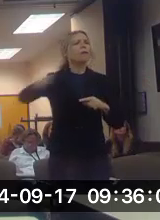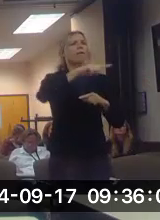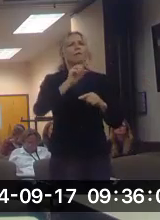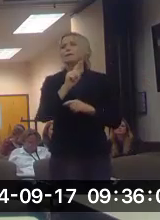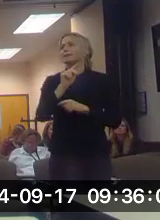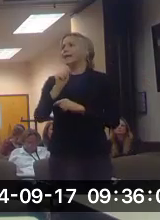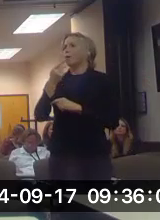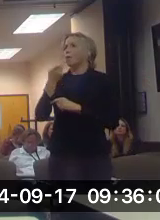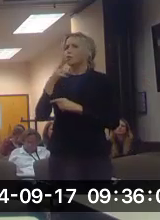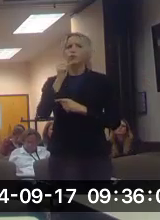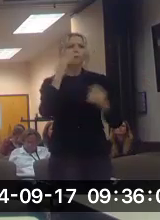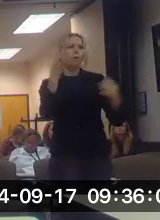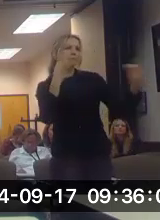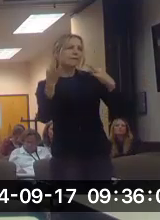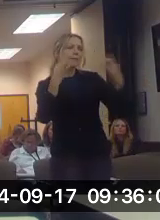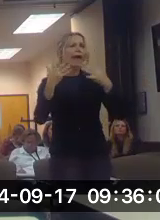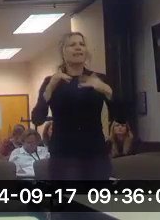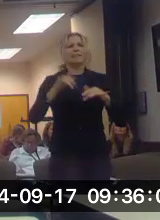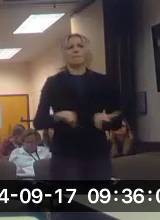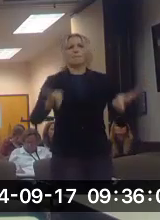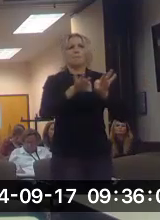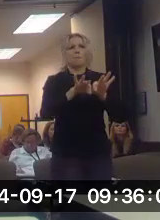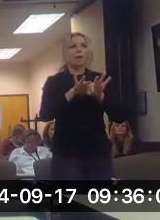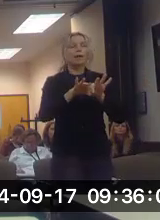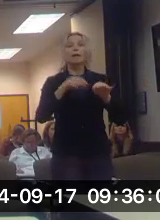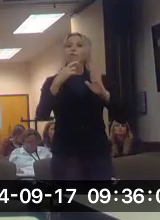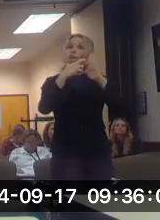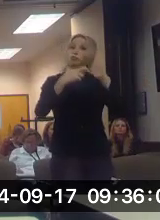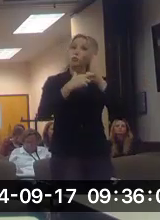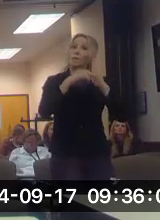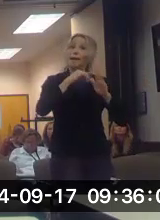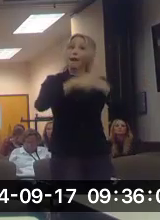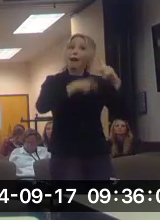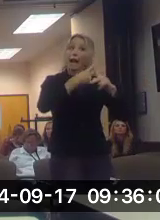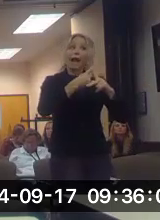Reginald Parson: Major substantive rules Reginald Parson: are subject to formal Reginald Parson: legislative review.